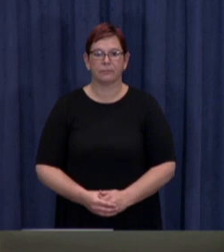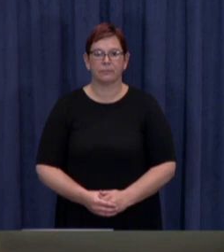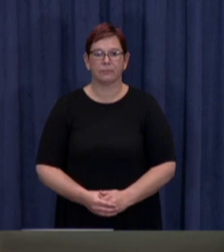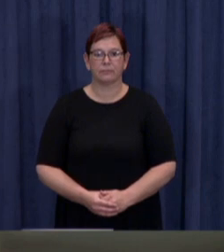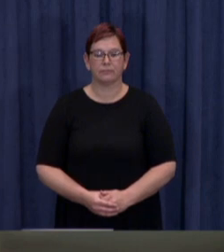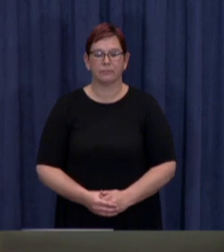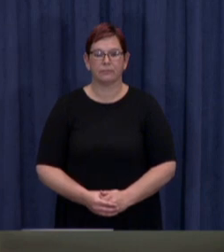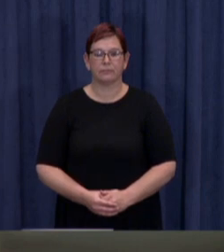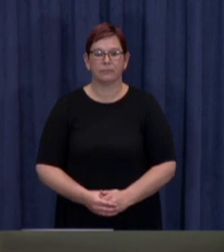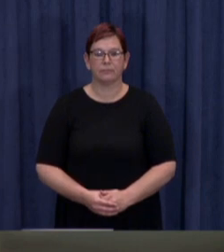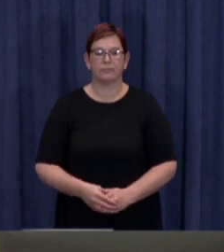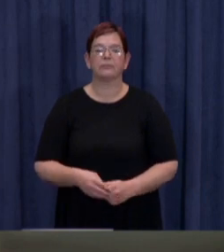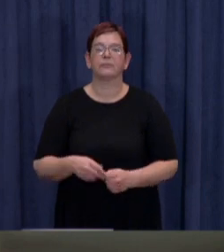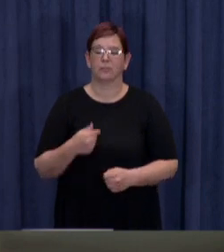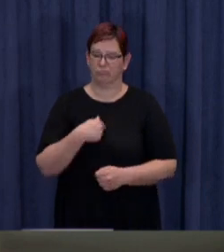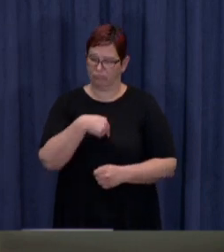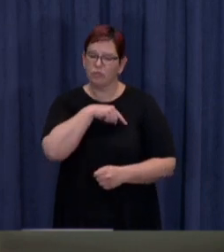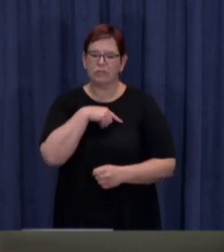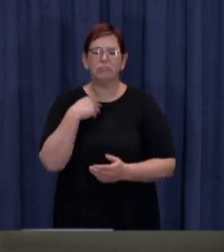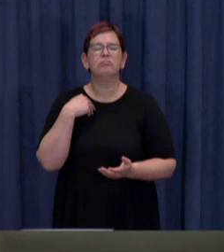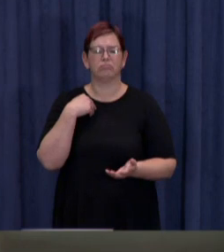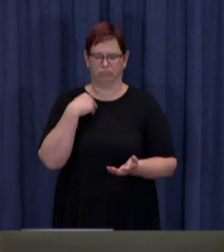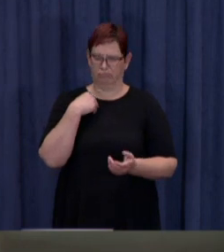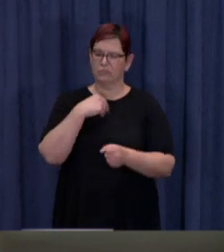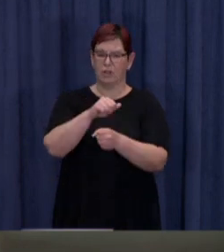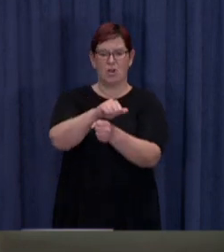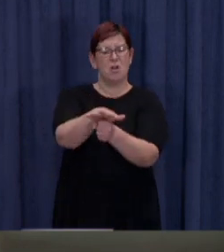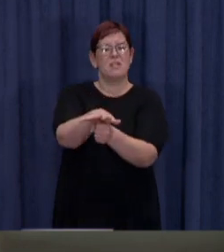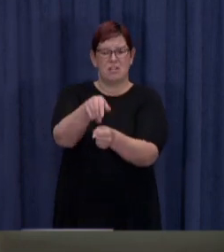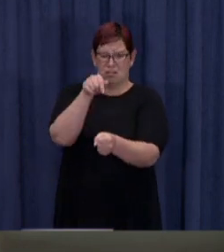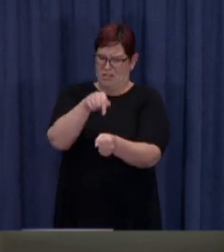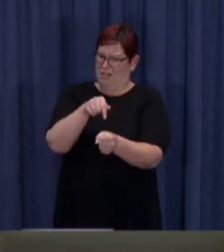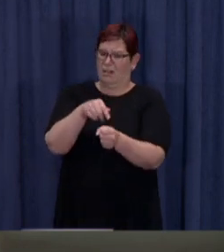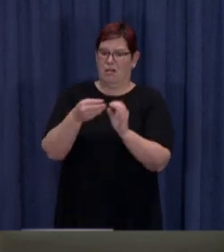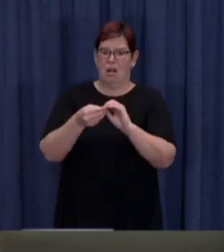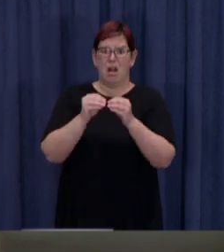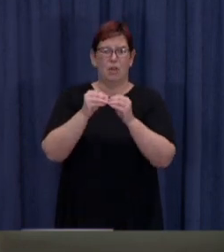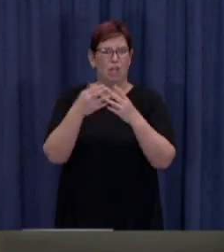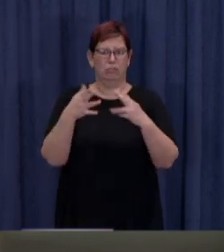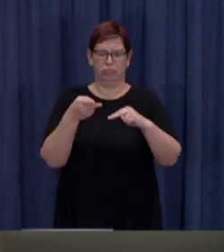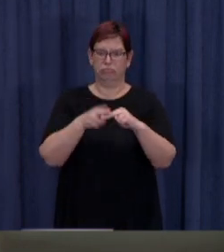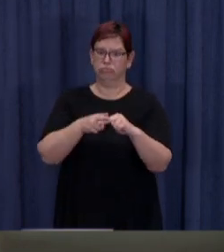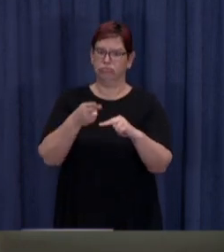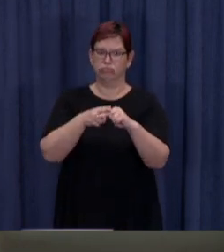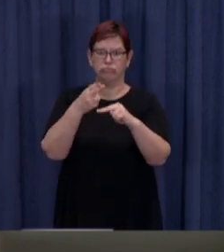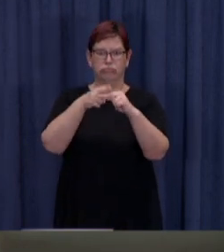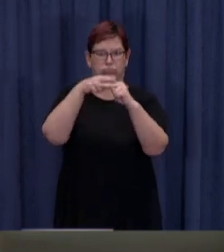we know the number of COVID-19 cases continues to increase in our city and that the next few days are absolutely